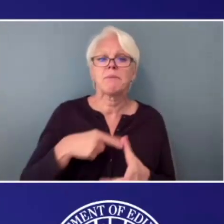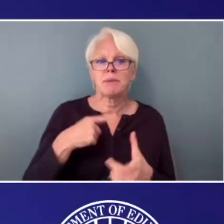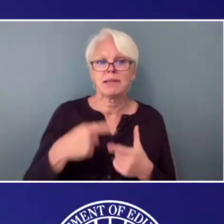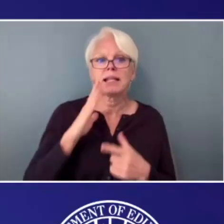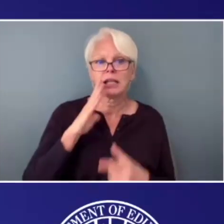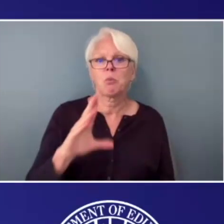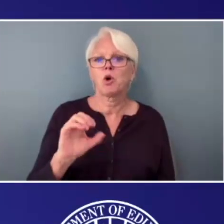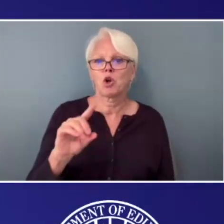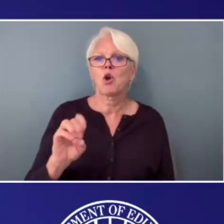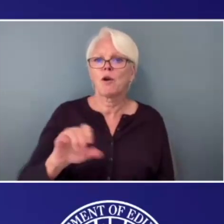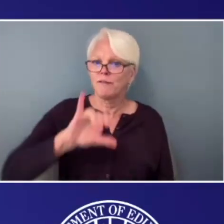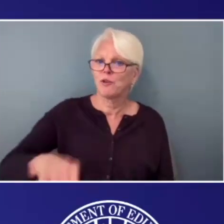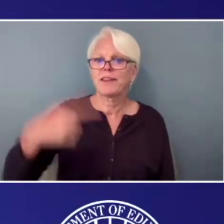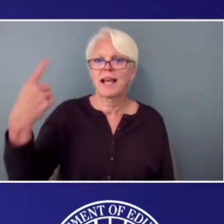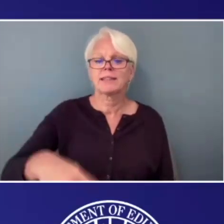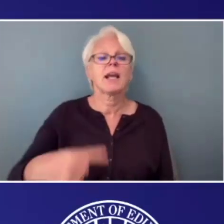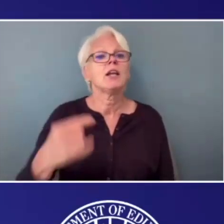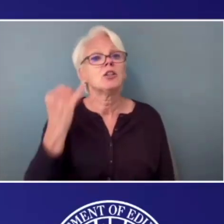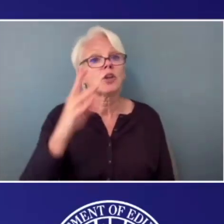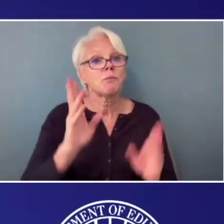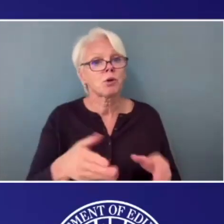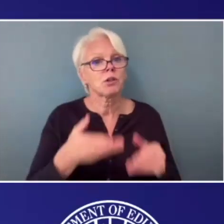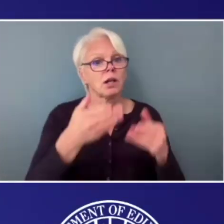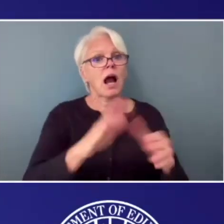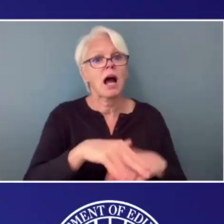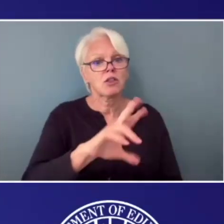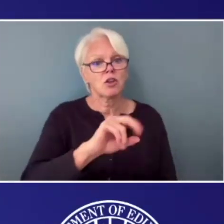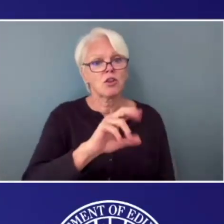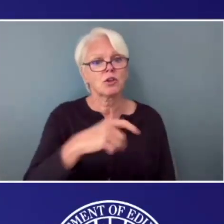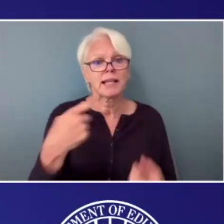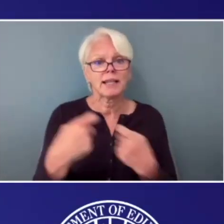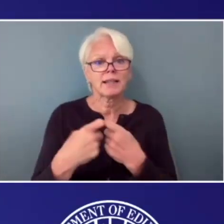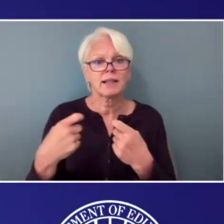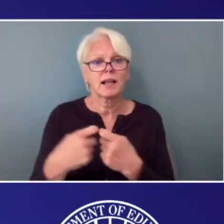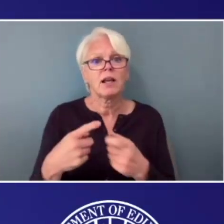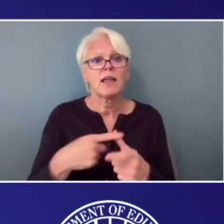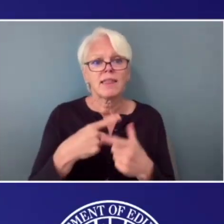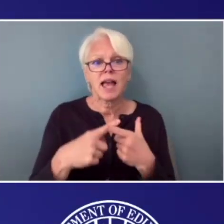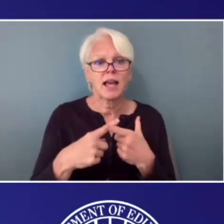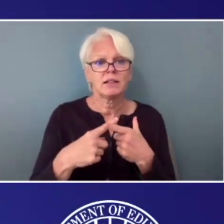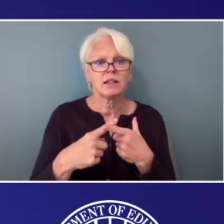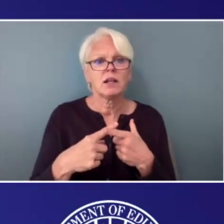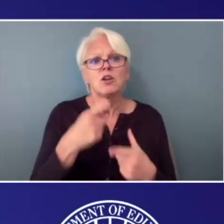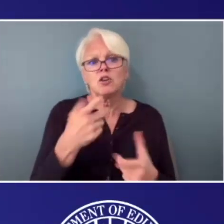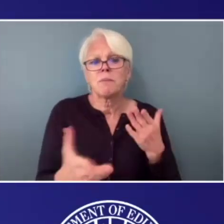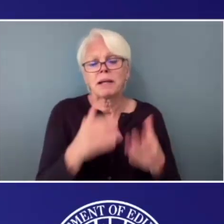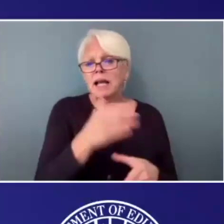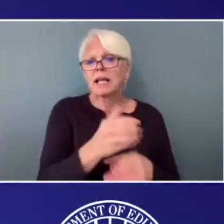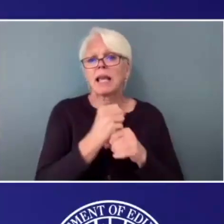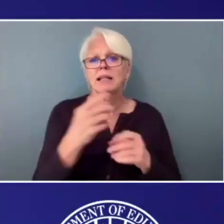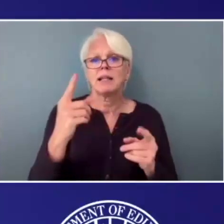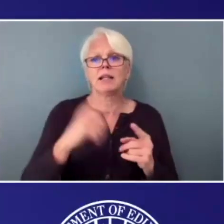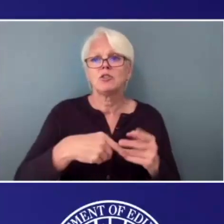If a person who submits their payment on the 30th electronically, then you might not receive it until the next day afterwards, then they don't --